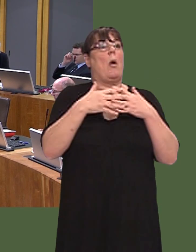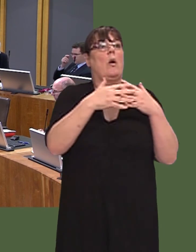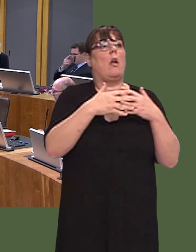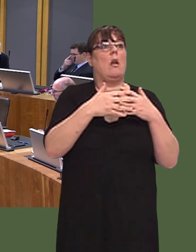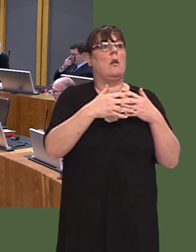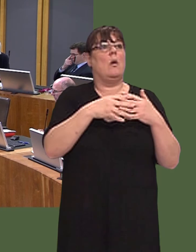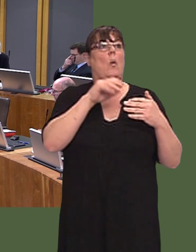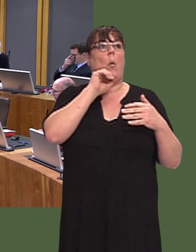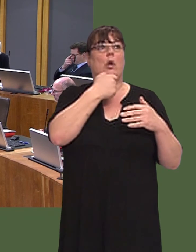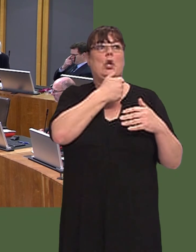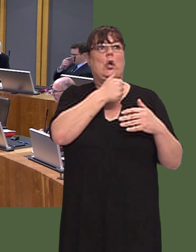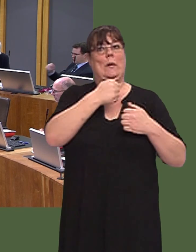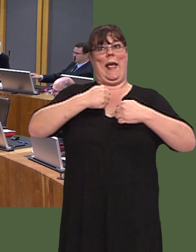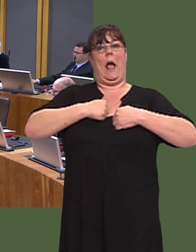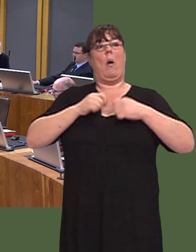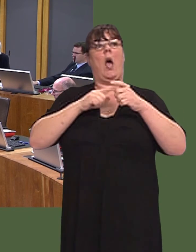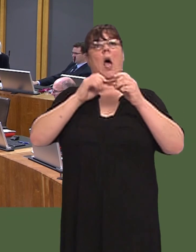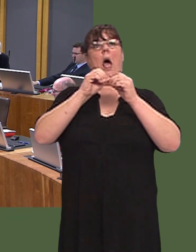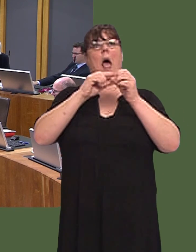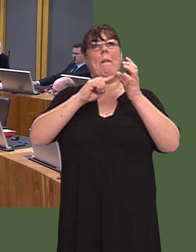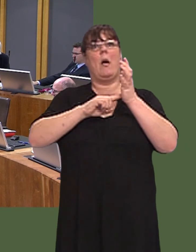use British abattoirs, as their standards were seen to be too low.